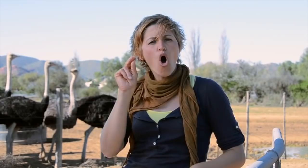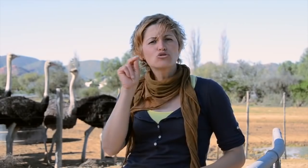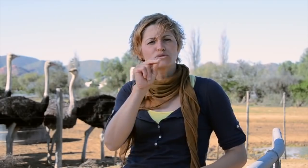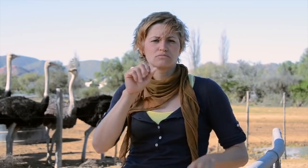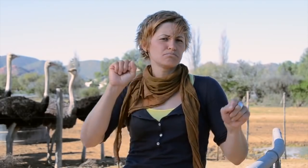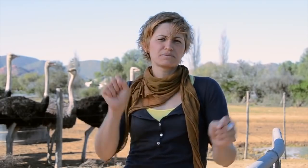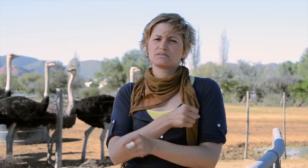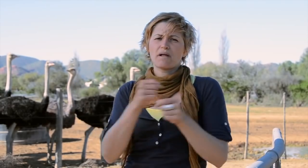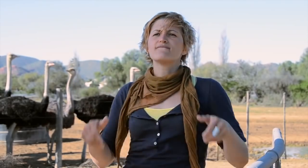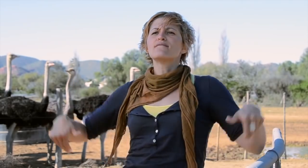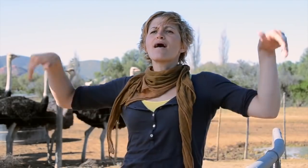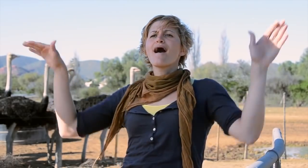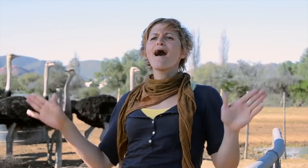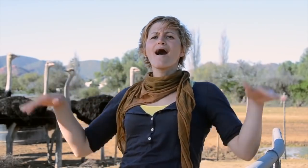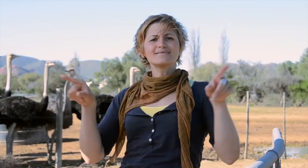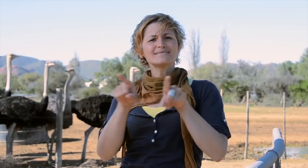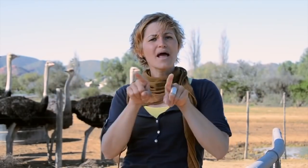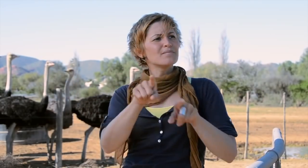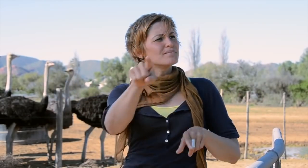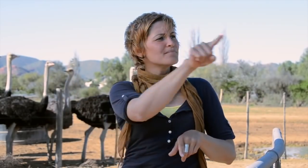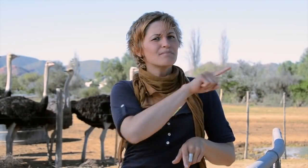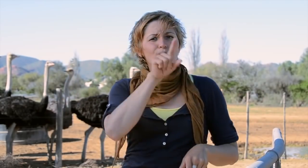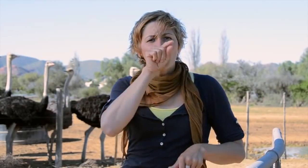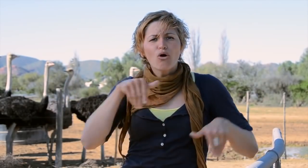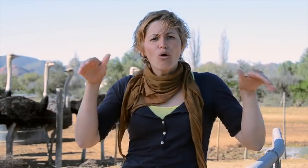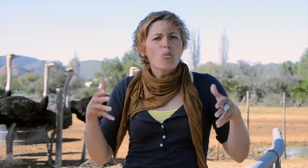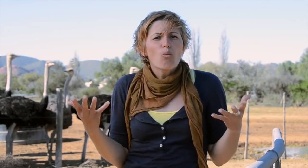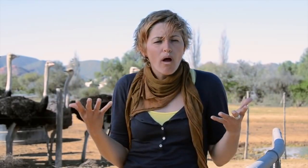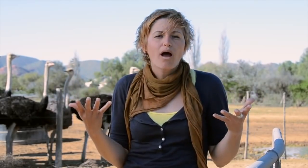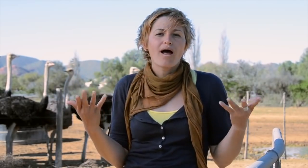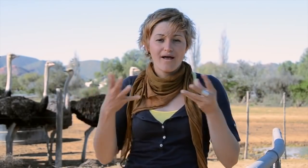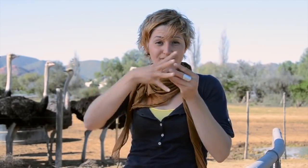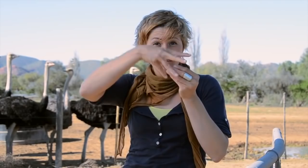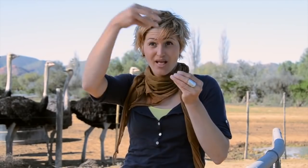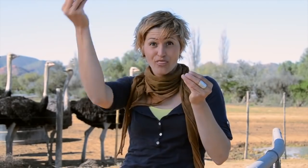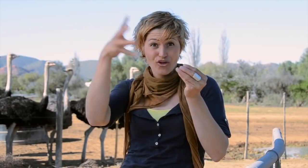Why is it impossible for ostriches to fly?